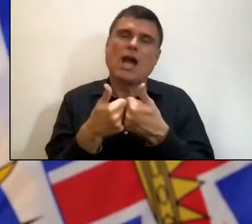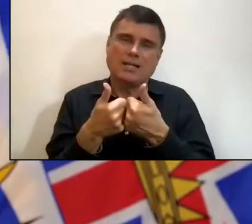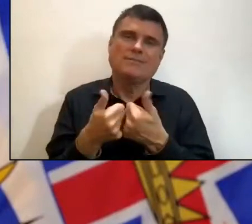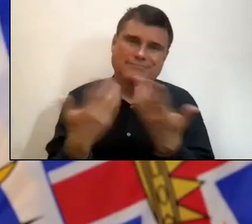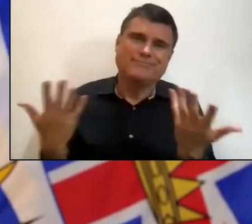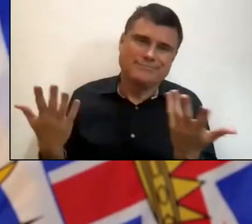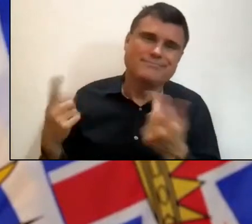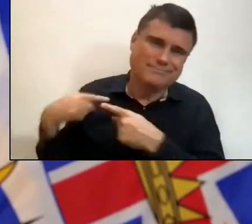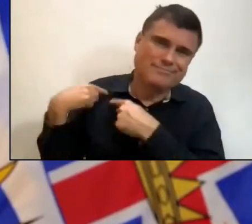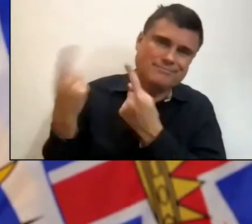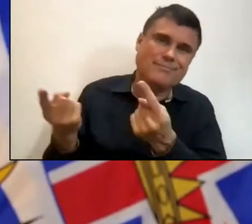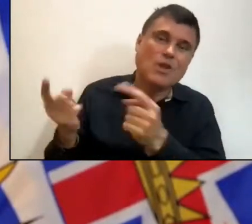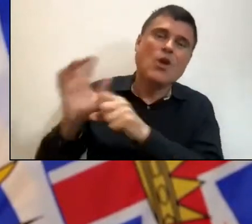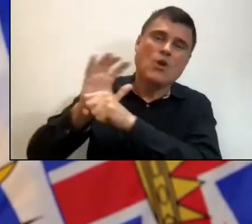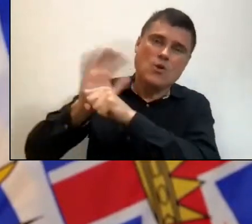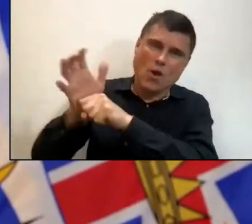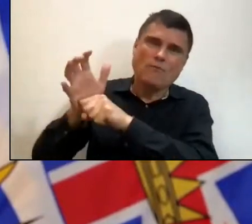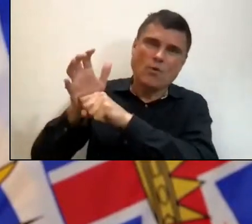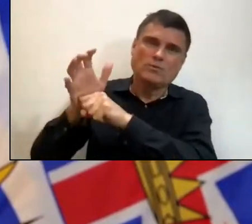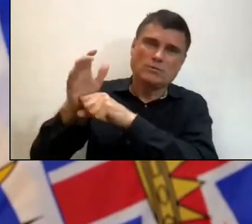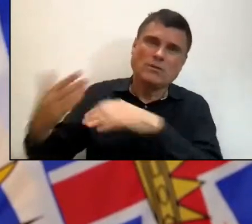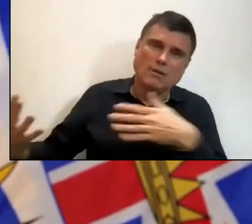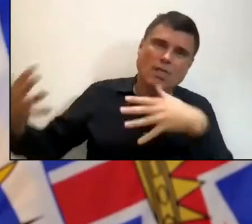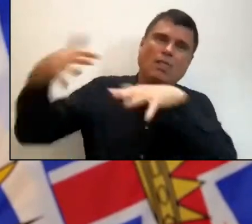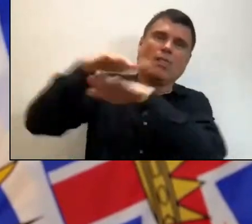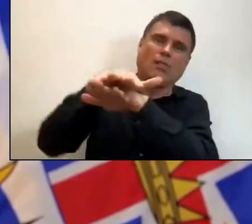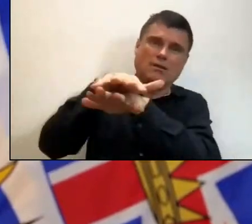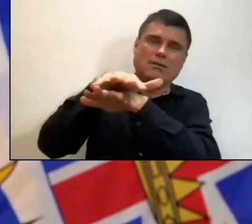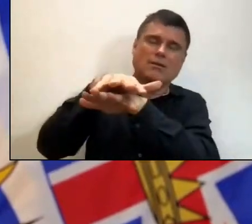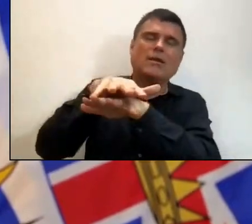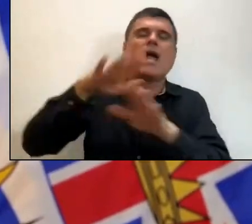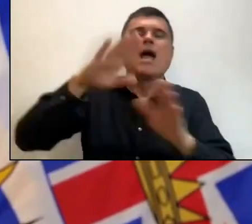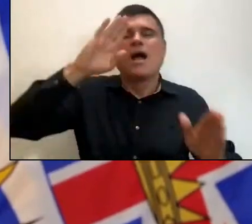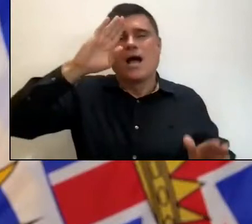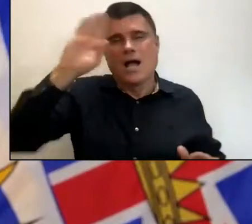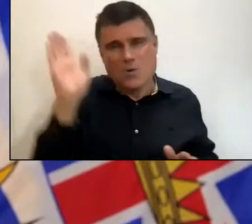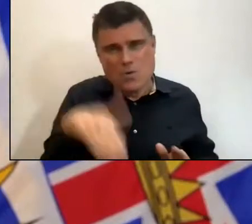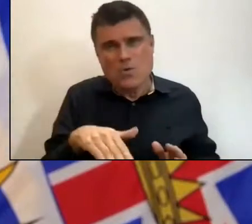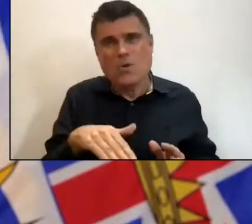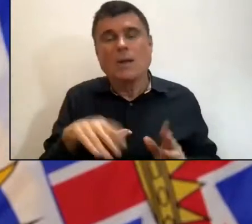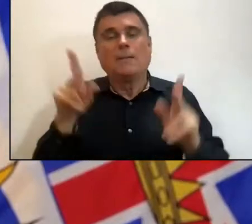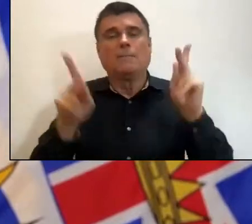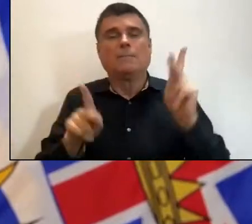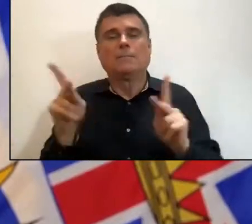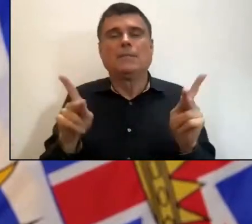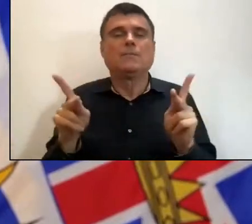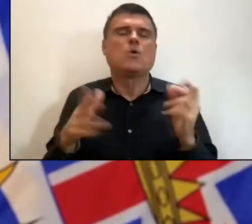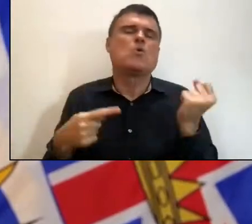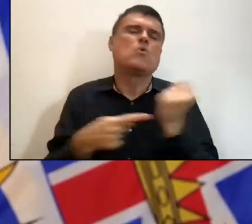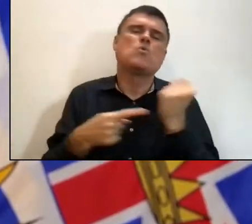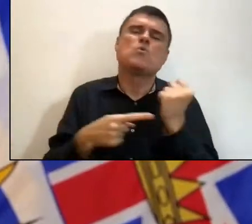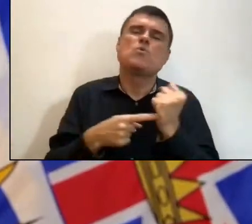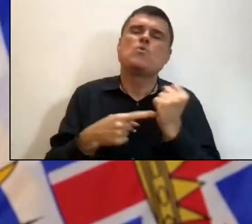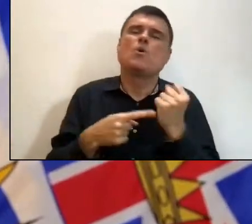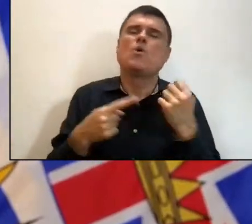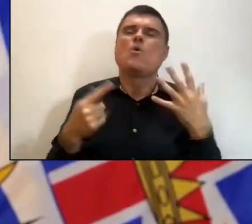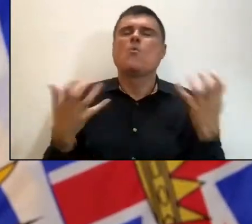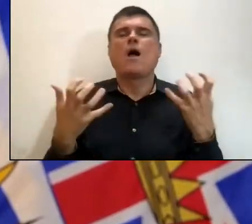also I know need to spend time to support family members, friends, close friends who have